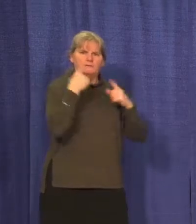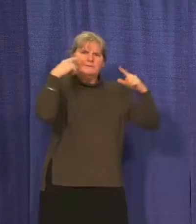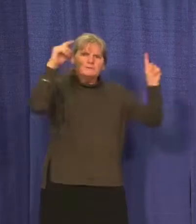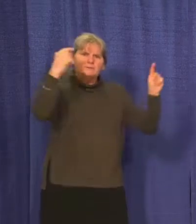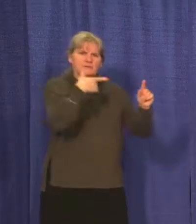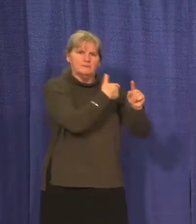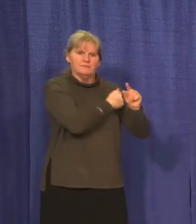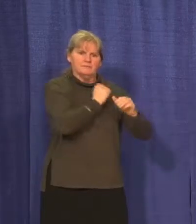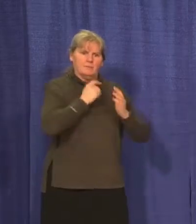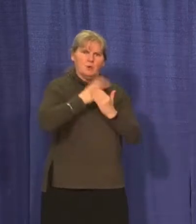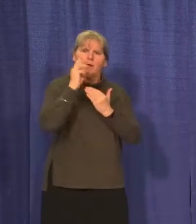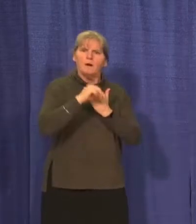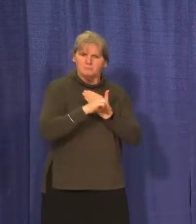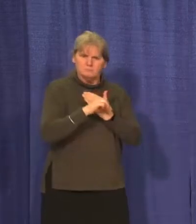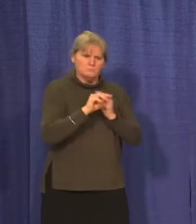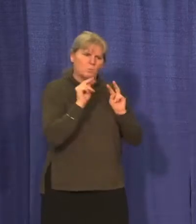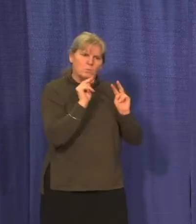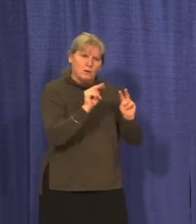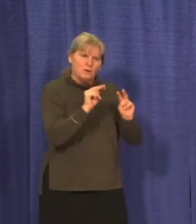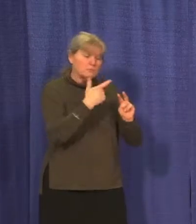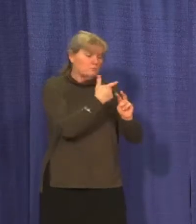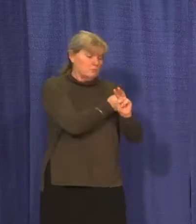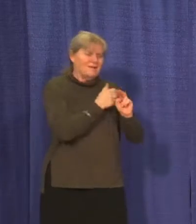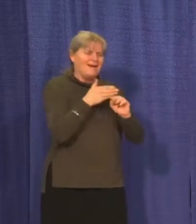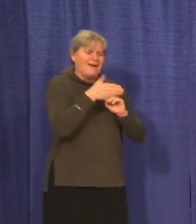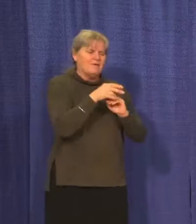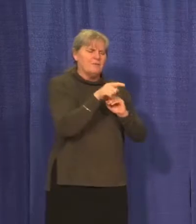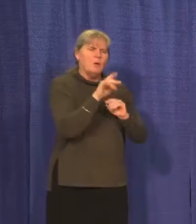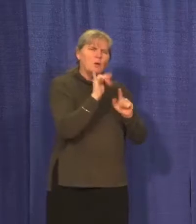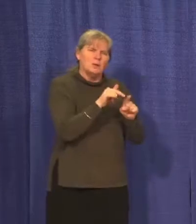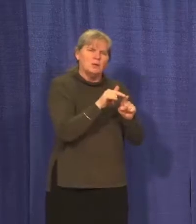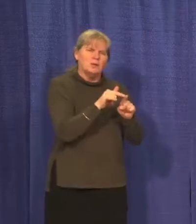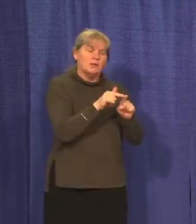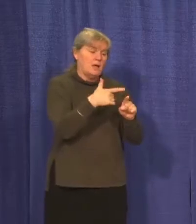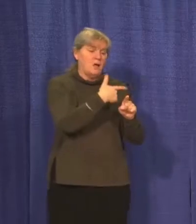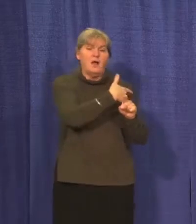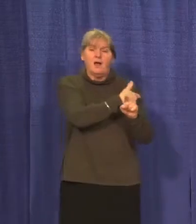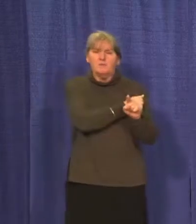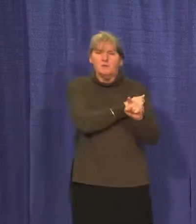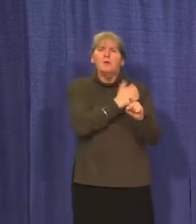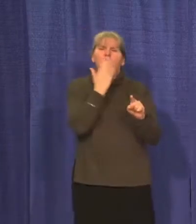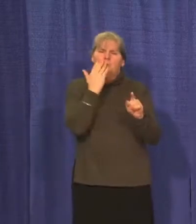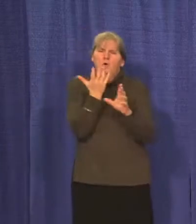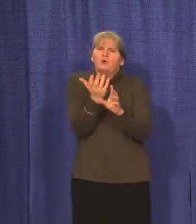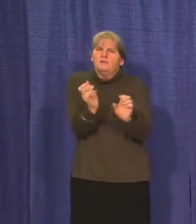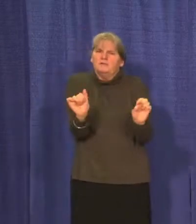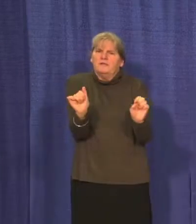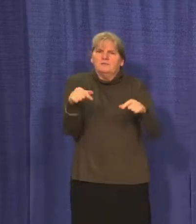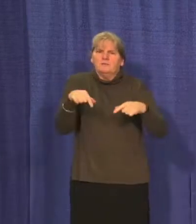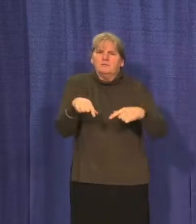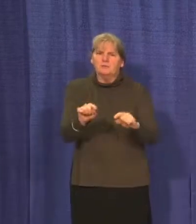successful immunization program. We know that these vaccines were very safe as they went through